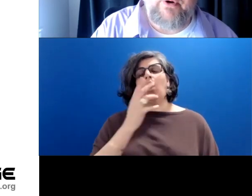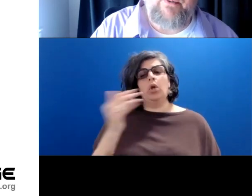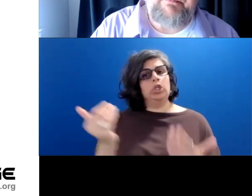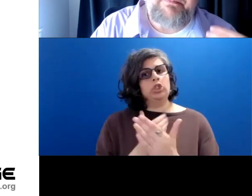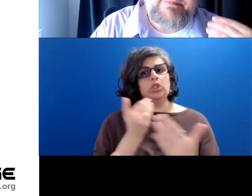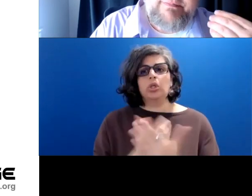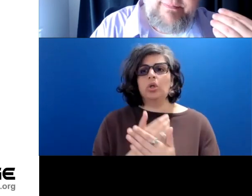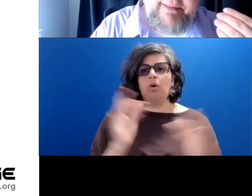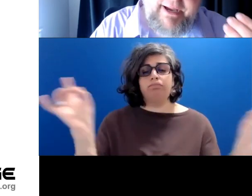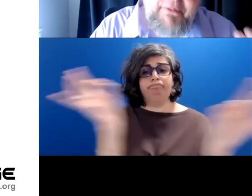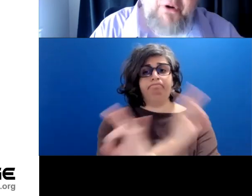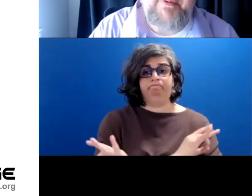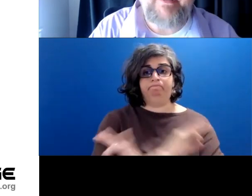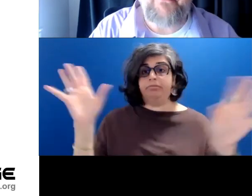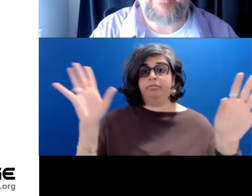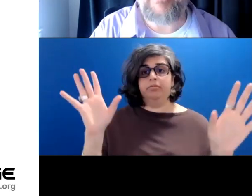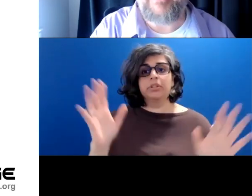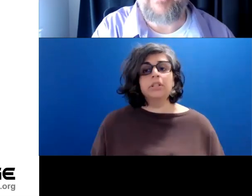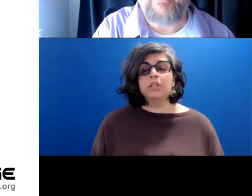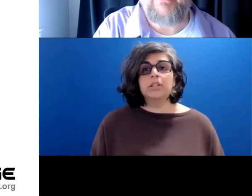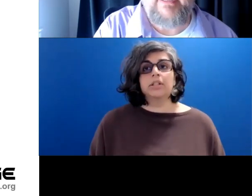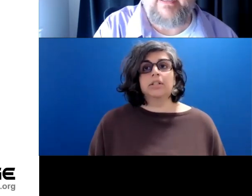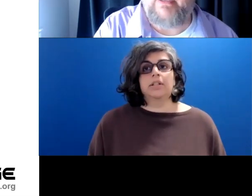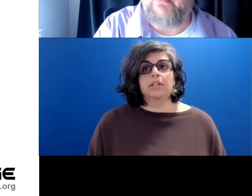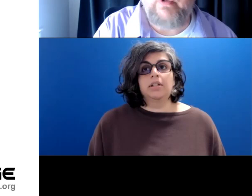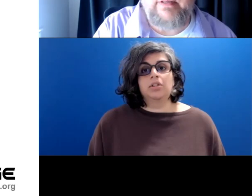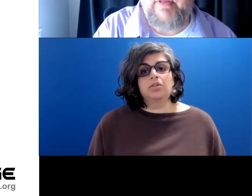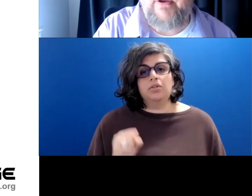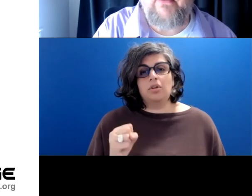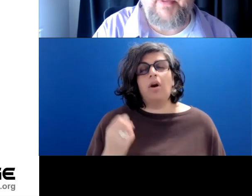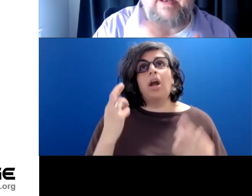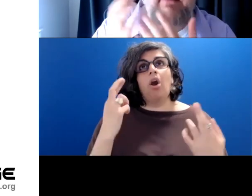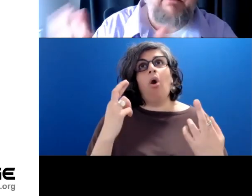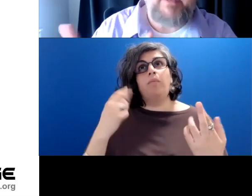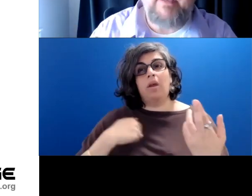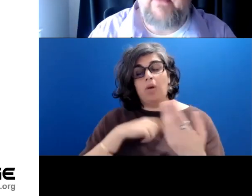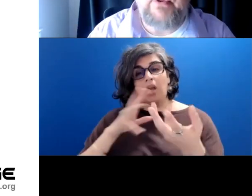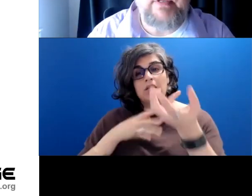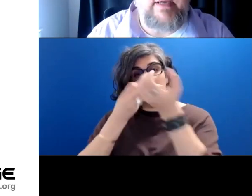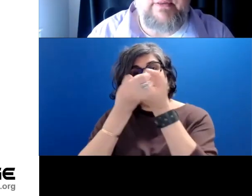So I'm hoping that we're going to get there and I would really love, I mean, many of you today